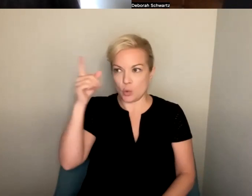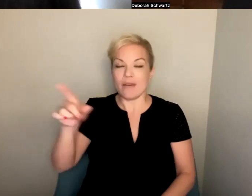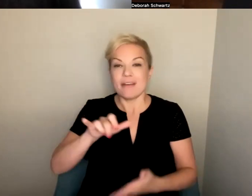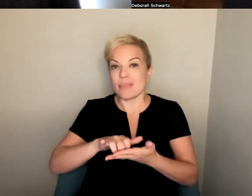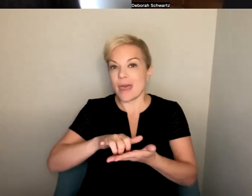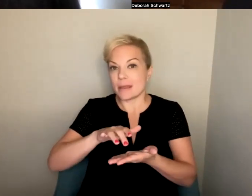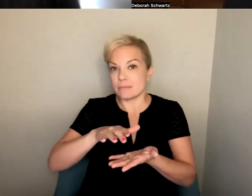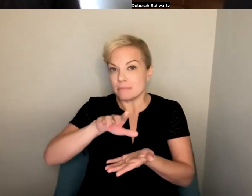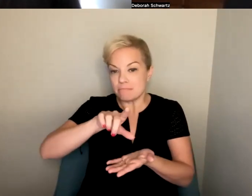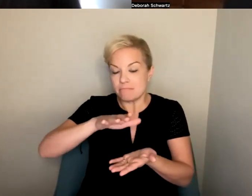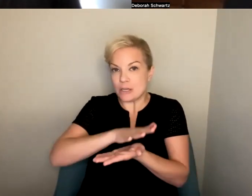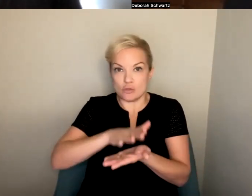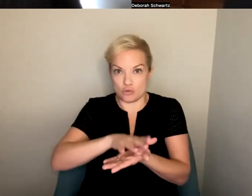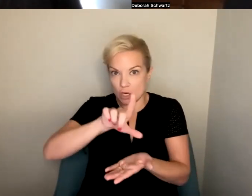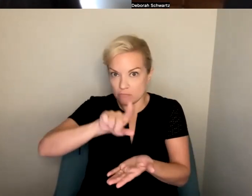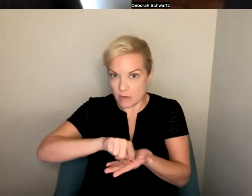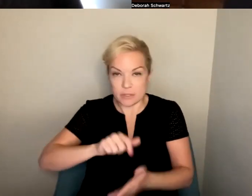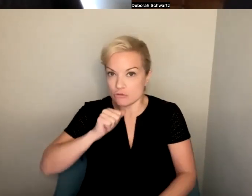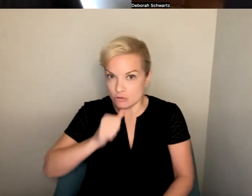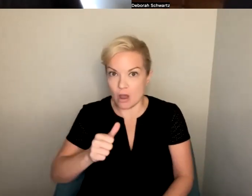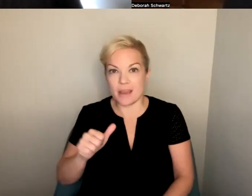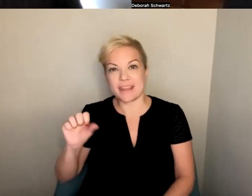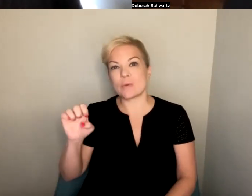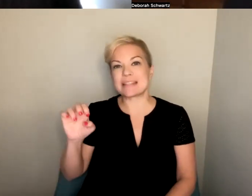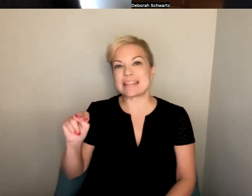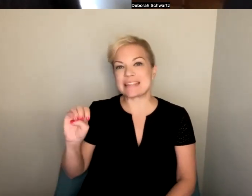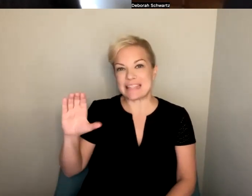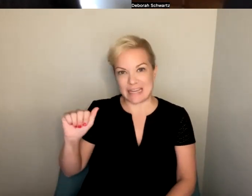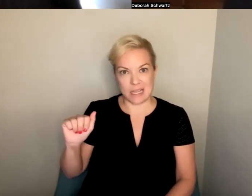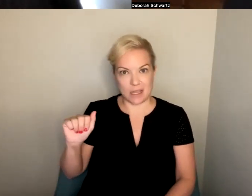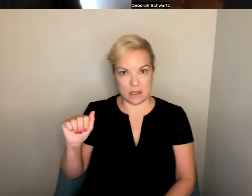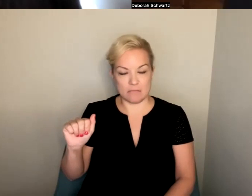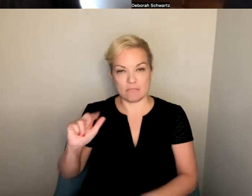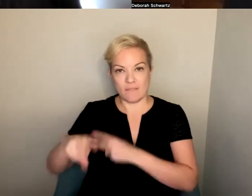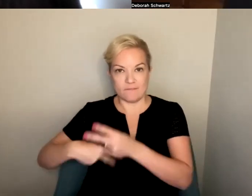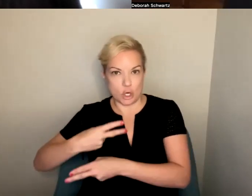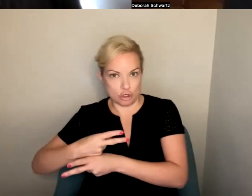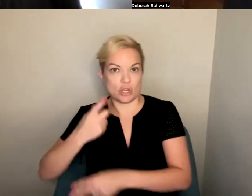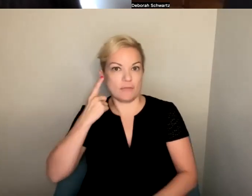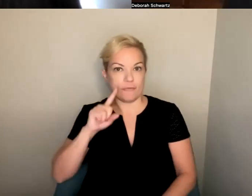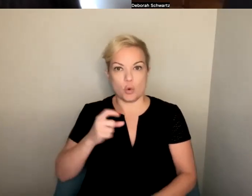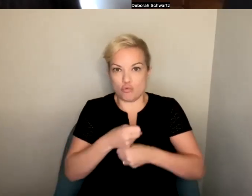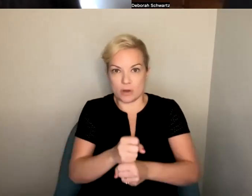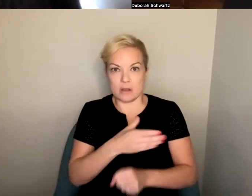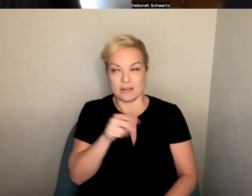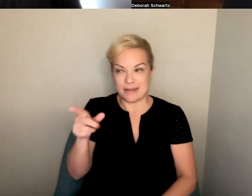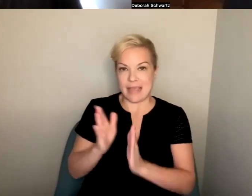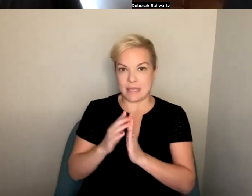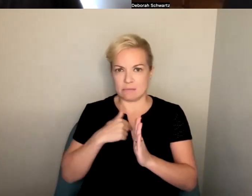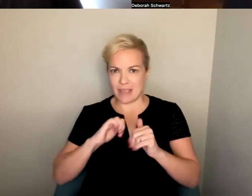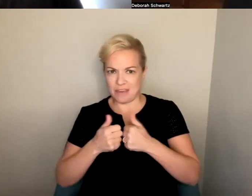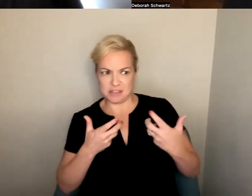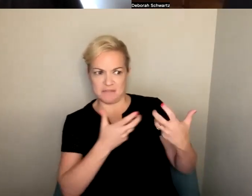version of creation um he asked me where it fit into the Seneca narrations of creation, and it